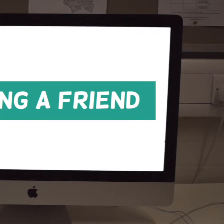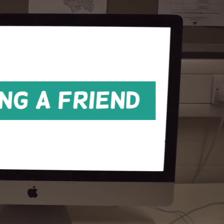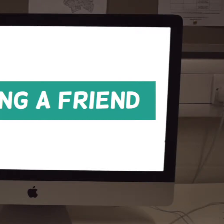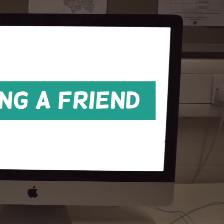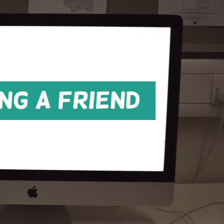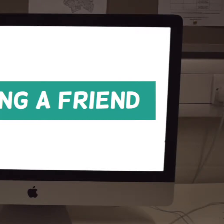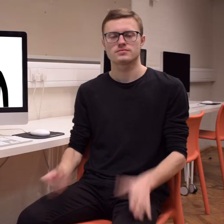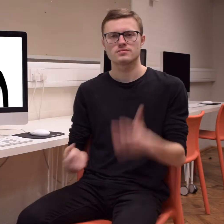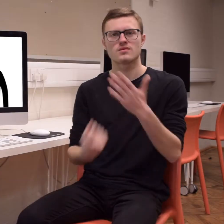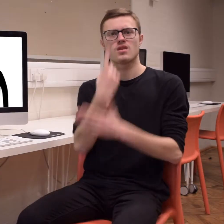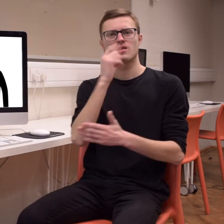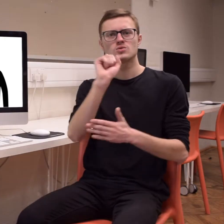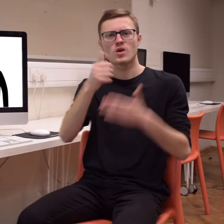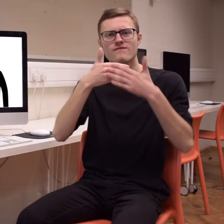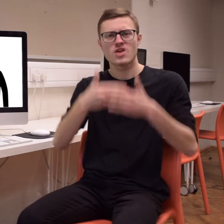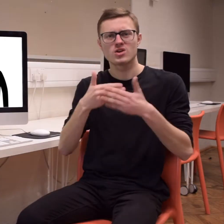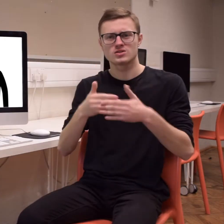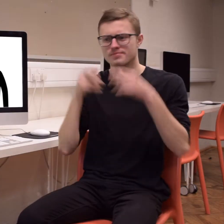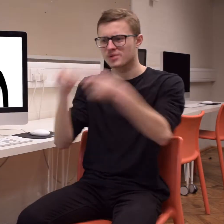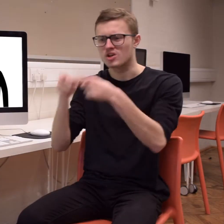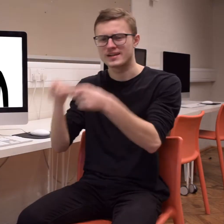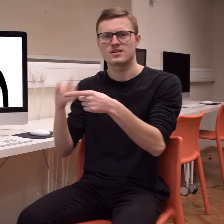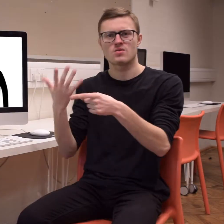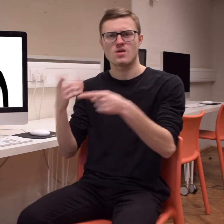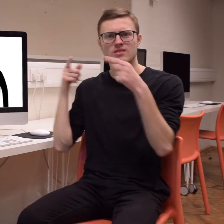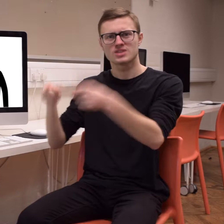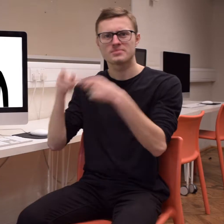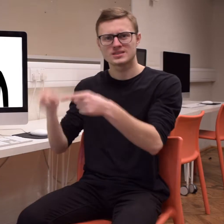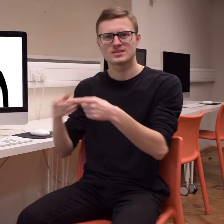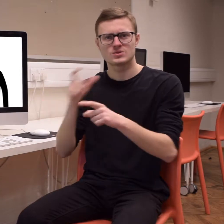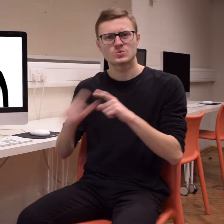Helping a friend - Things you can try to help a friend who is being bullied or harassed online: